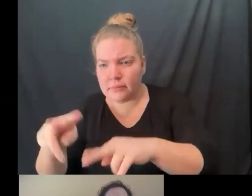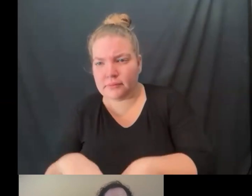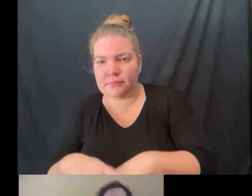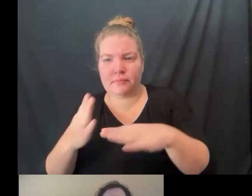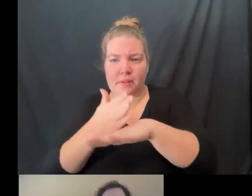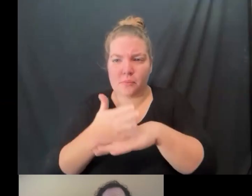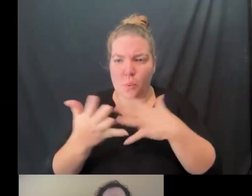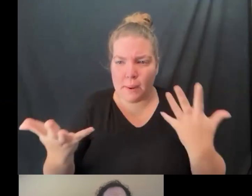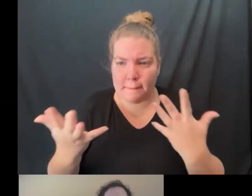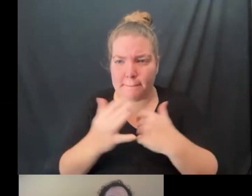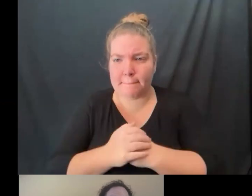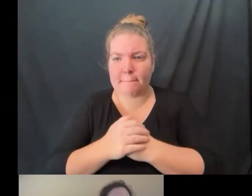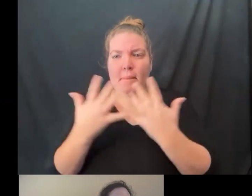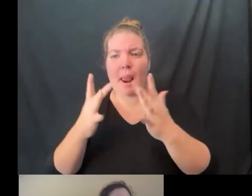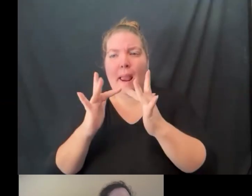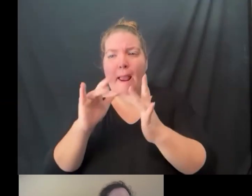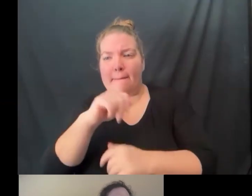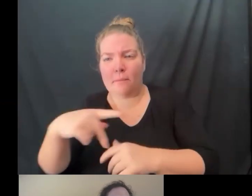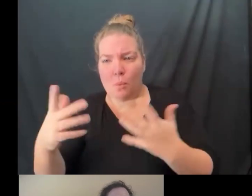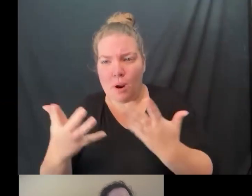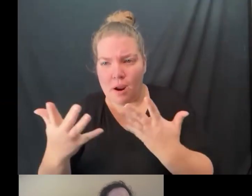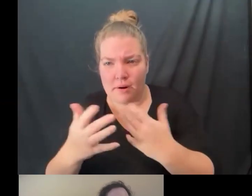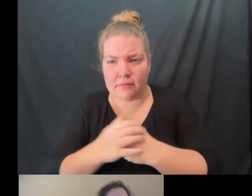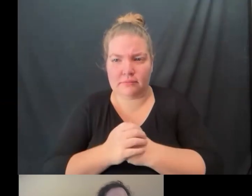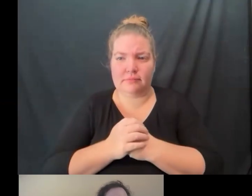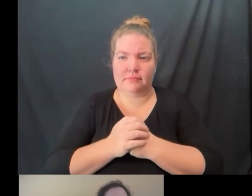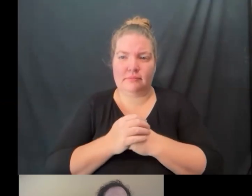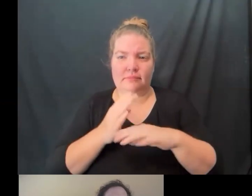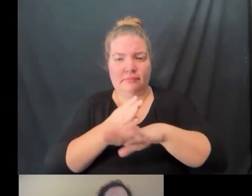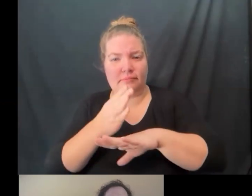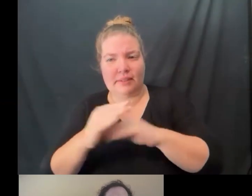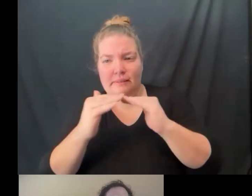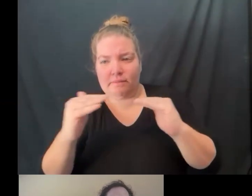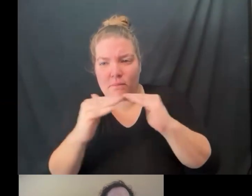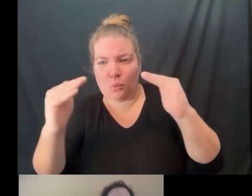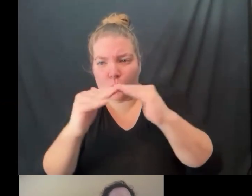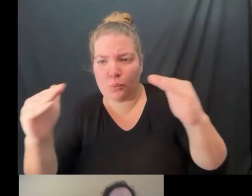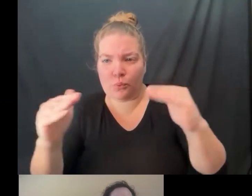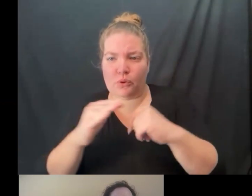and how accessible are they, and what mobile apps and digital documents we have, and how accessible are they.